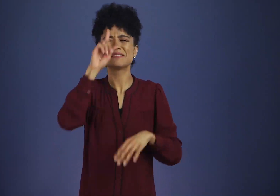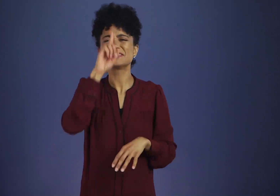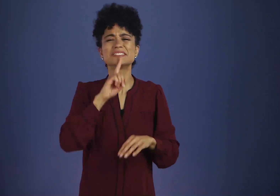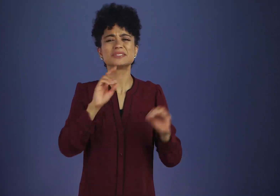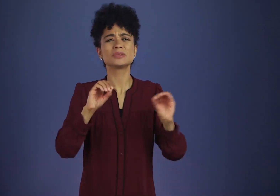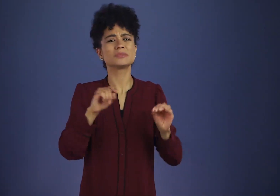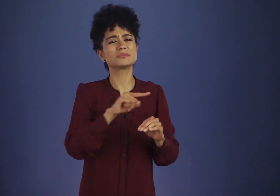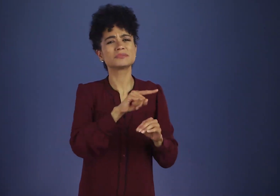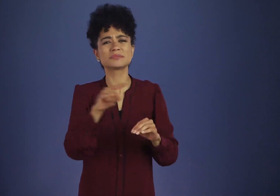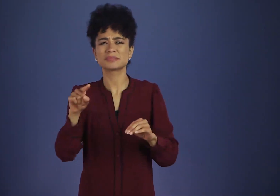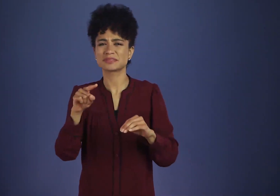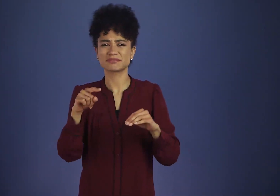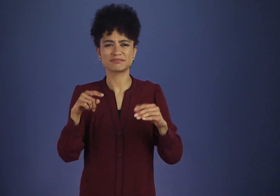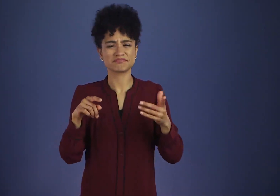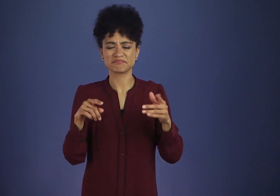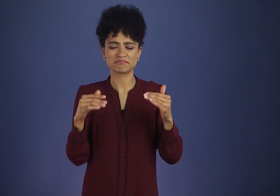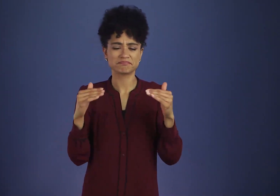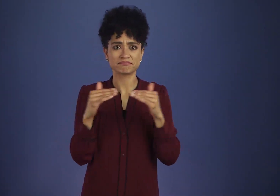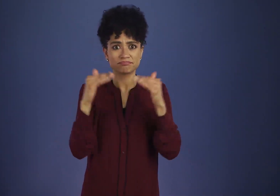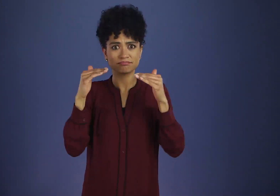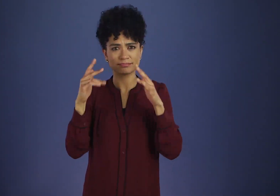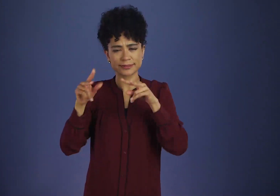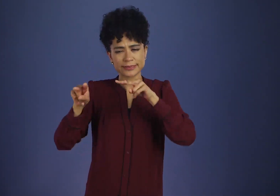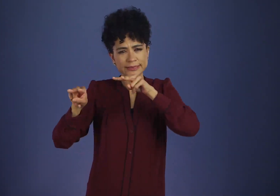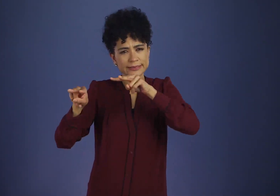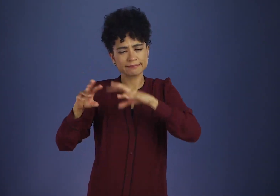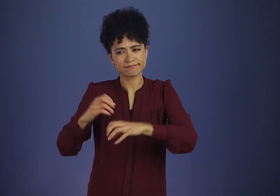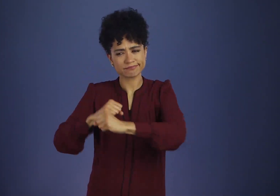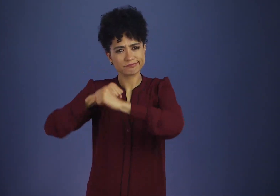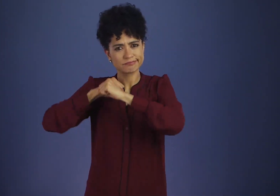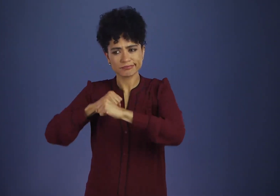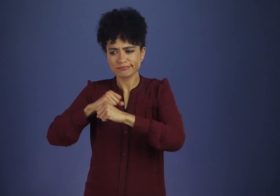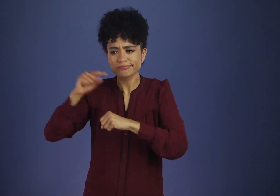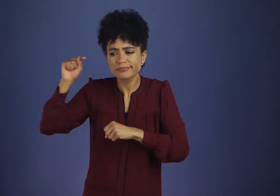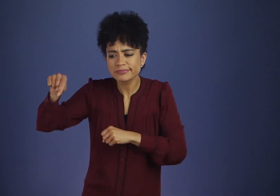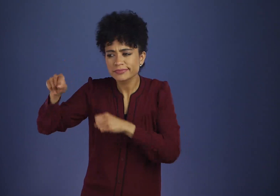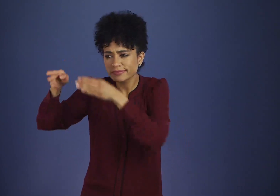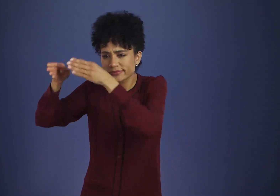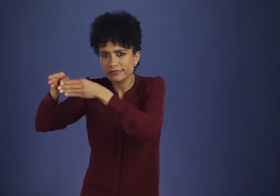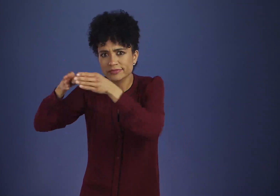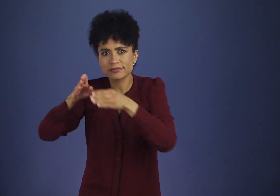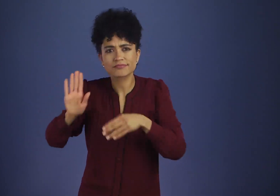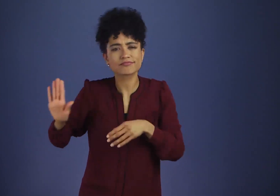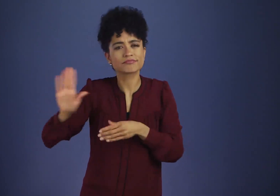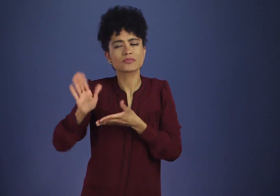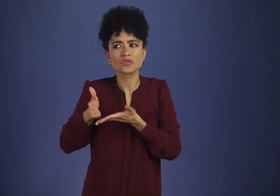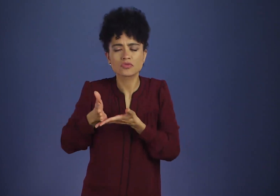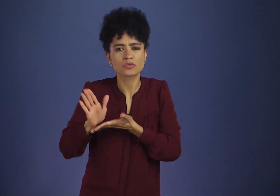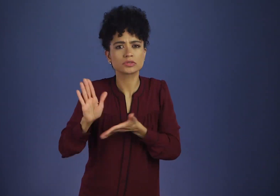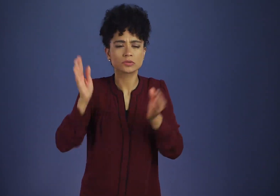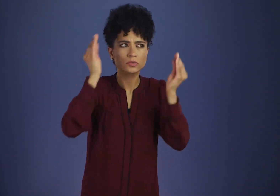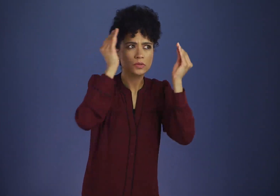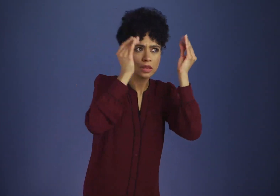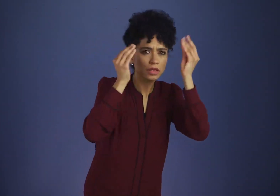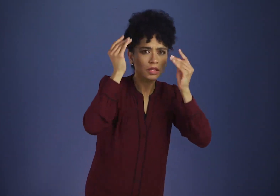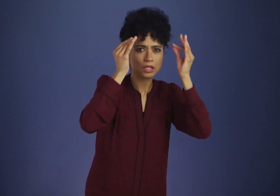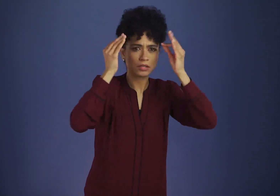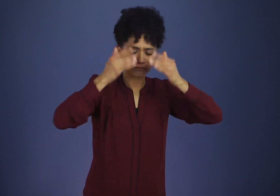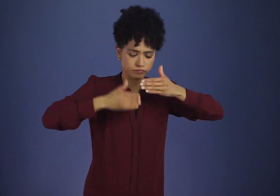surely there is none which more jealously guards the individual’s right to think, talk, and act as he wishes.